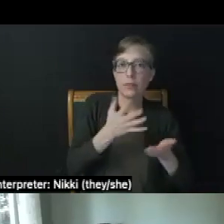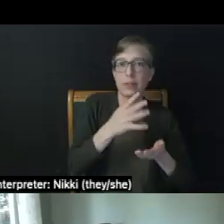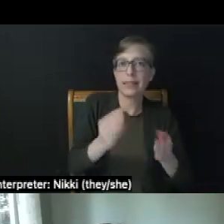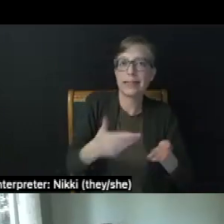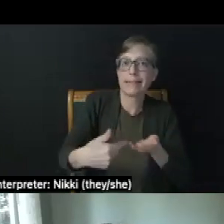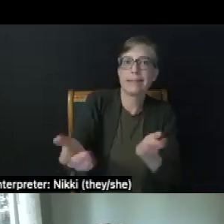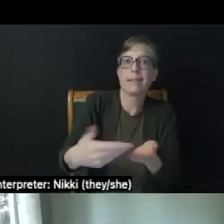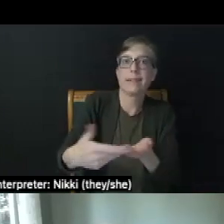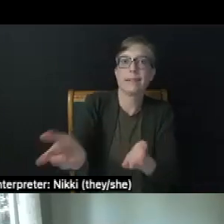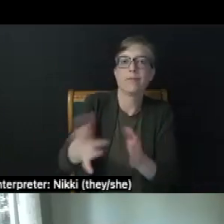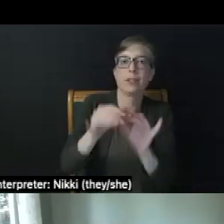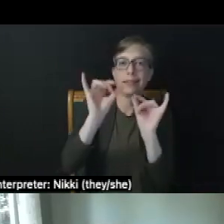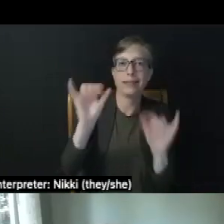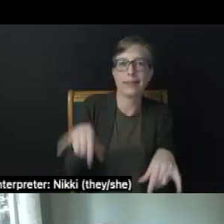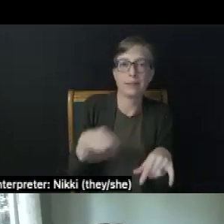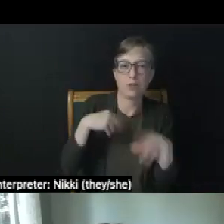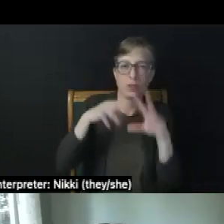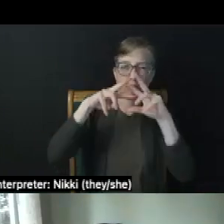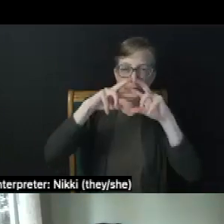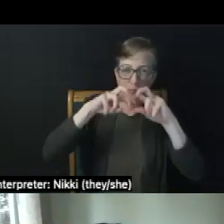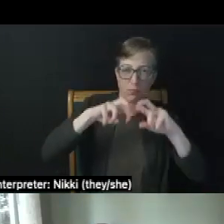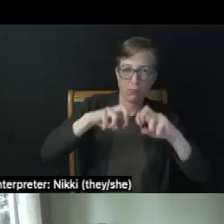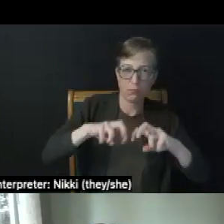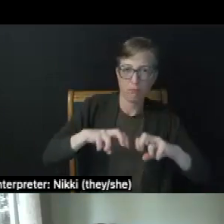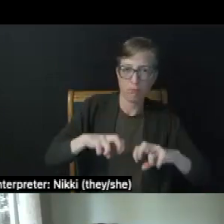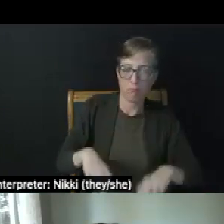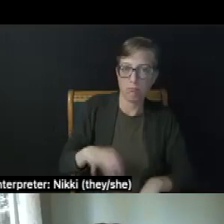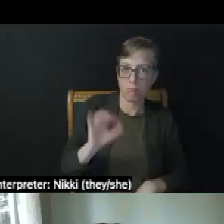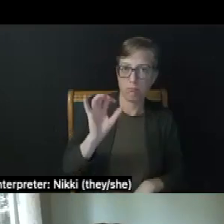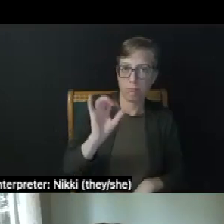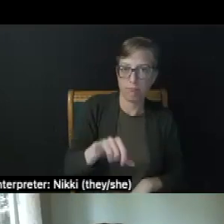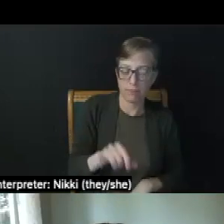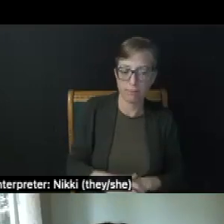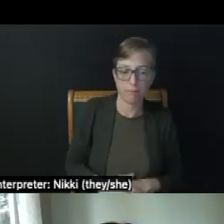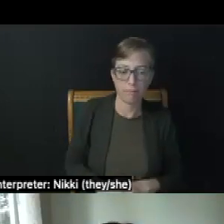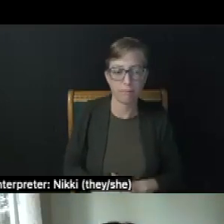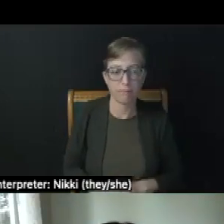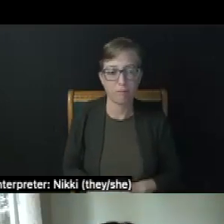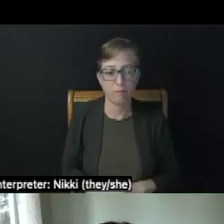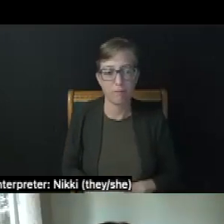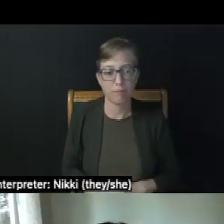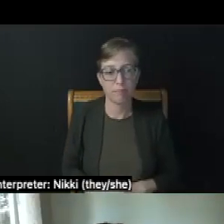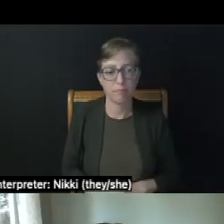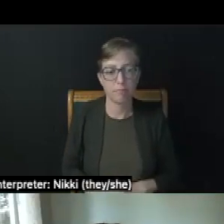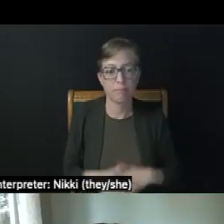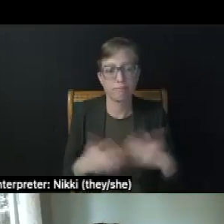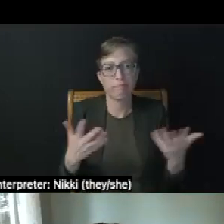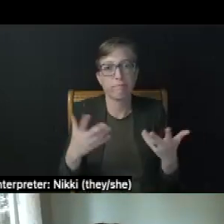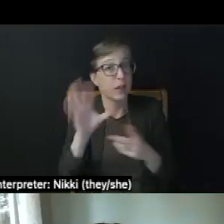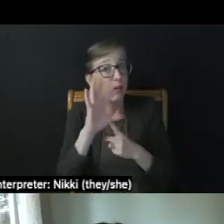This is really looking at what kind of cultural and linguistic training